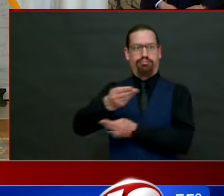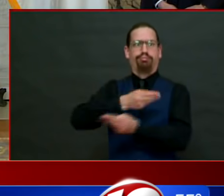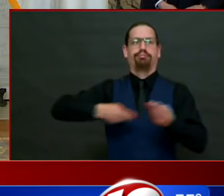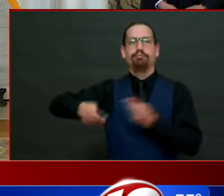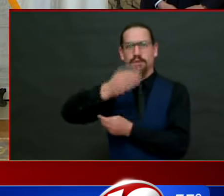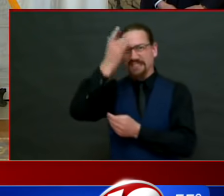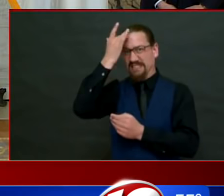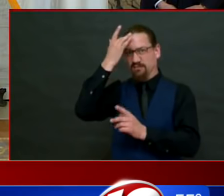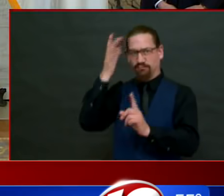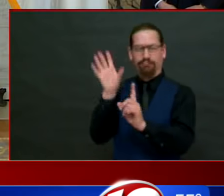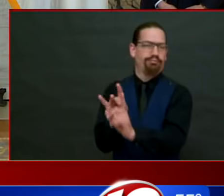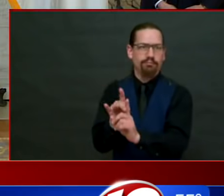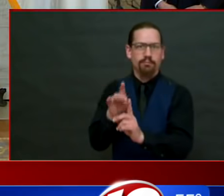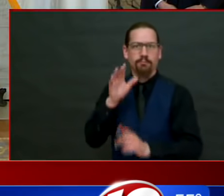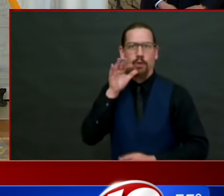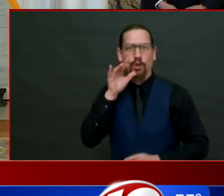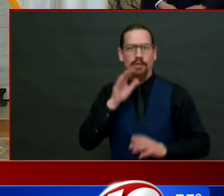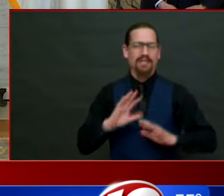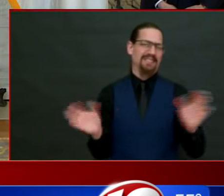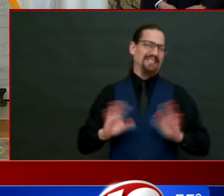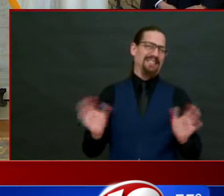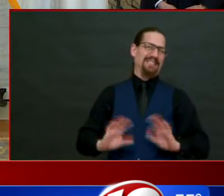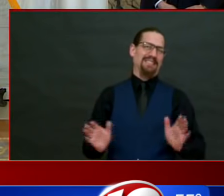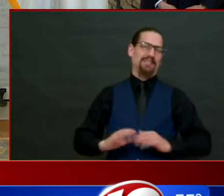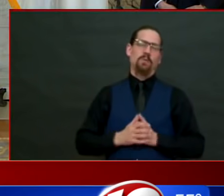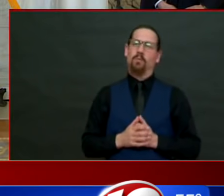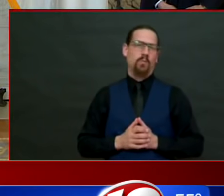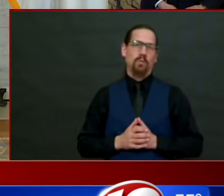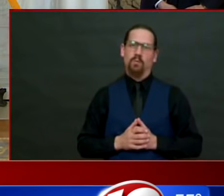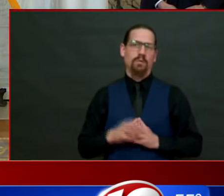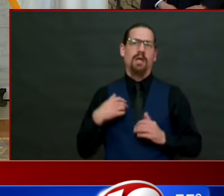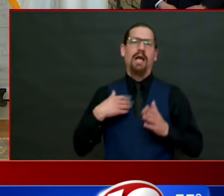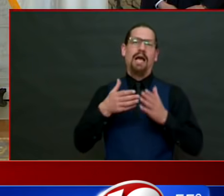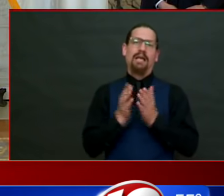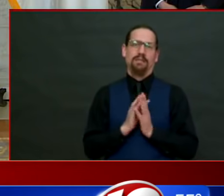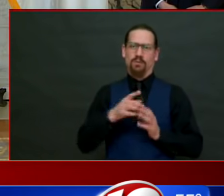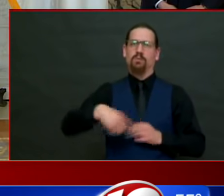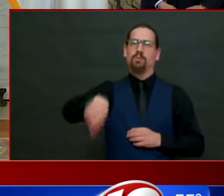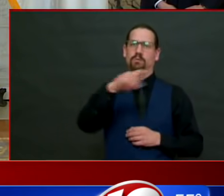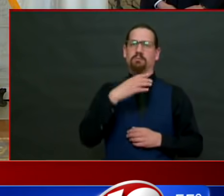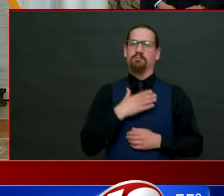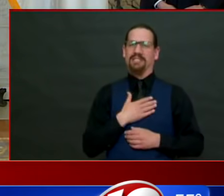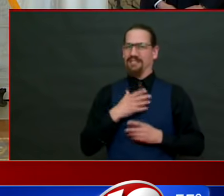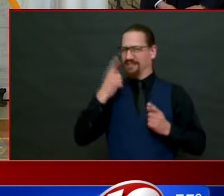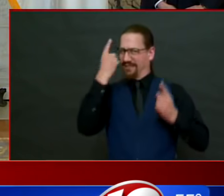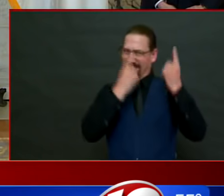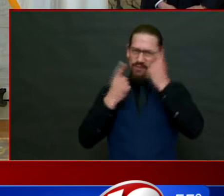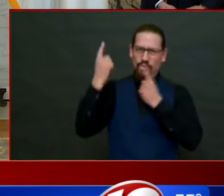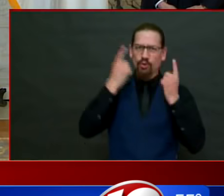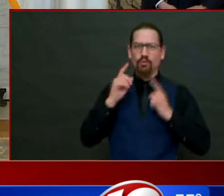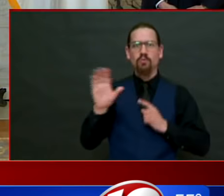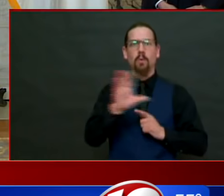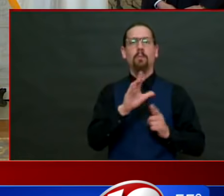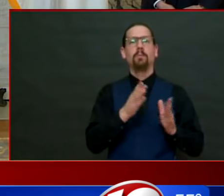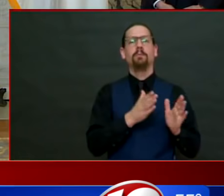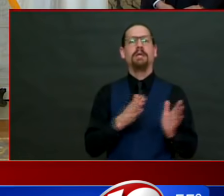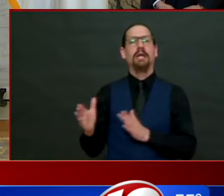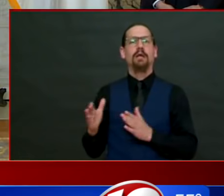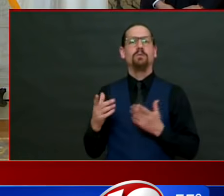PEOPLE IN THE HOUSE AND THAT IS WHAT WE CANNOT AFFORD TO HAVE ON THE FIRST OR SECOND DAY OF THE LIFTING OF THE STAY-AT-HOME